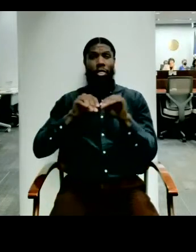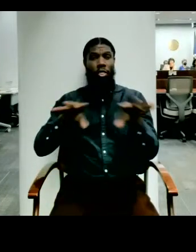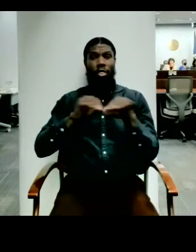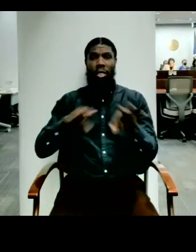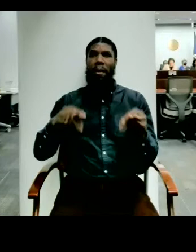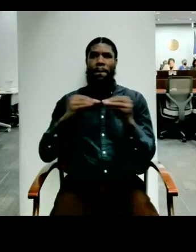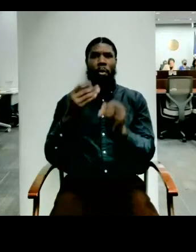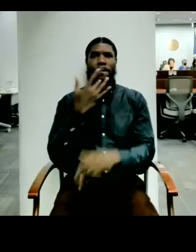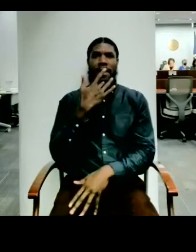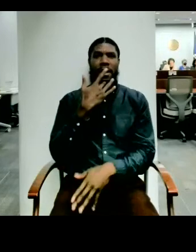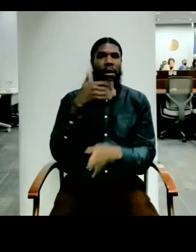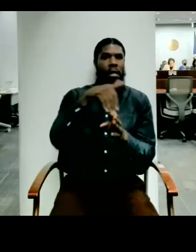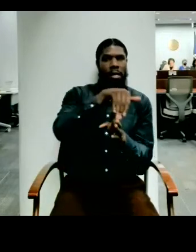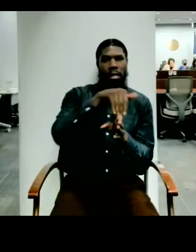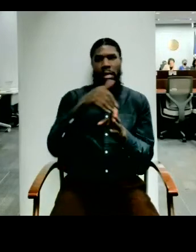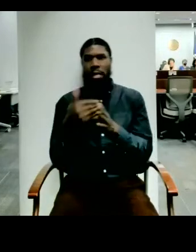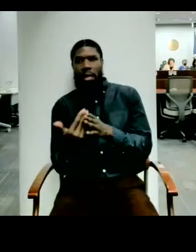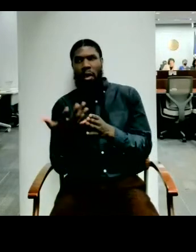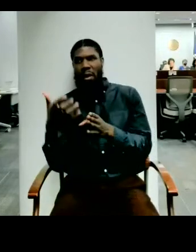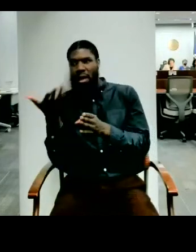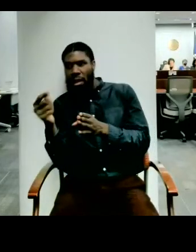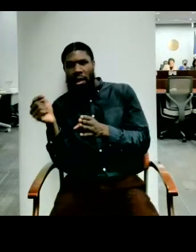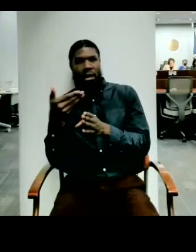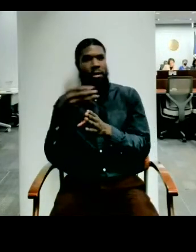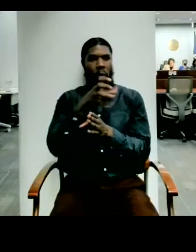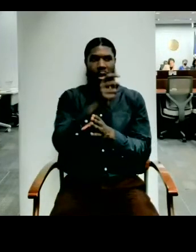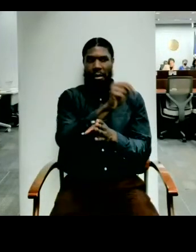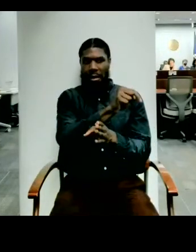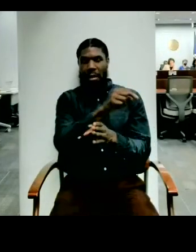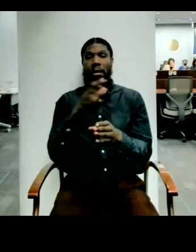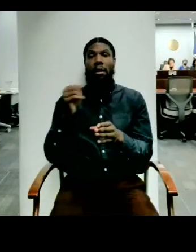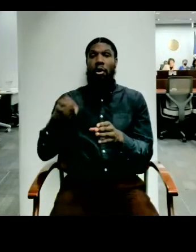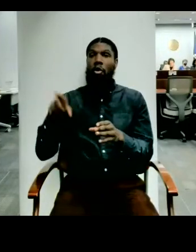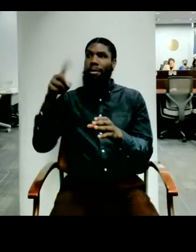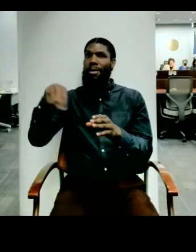to be, they potentially have found themselves in violation of state and Federal labor laws.